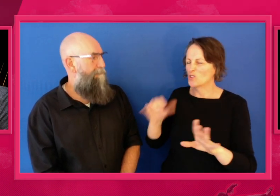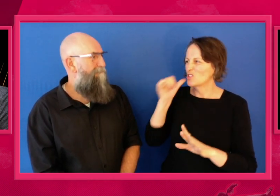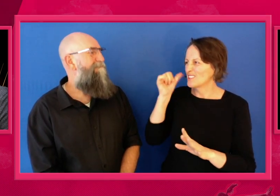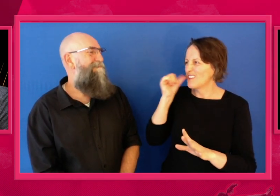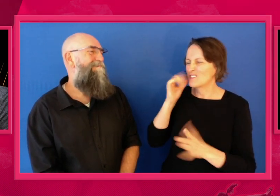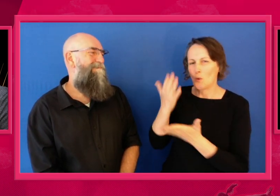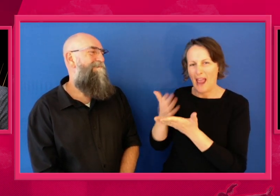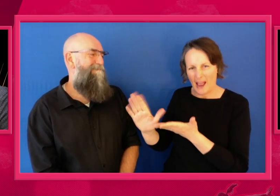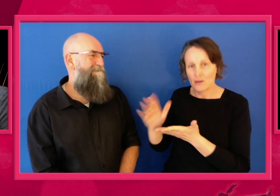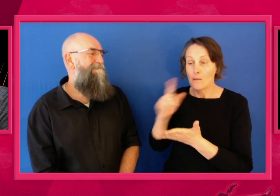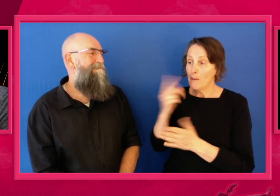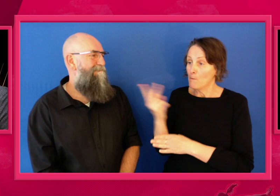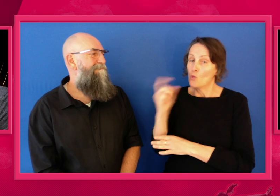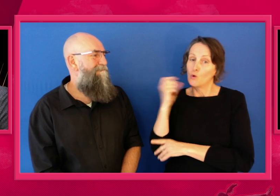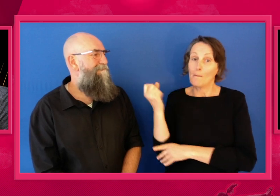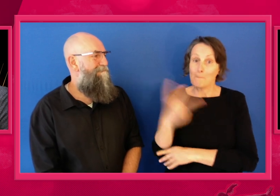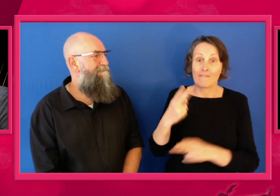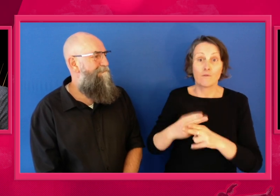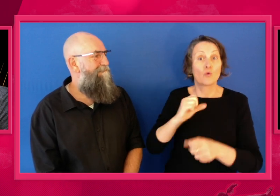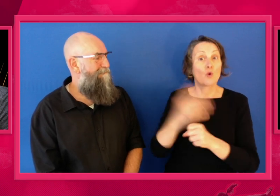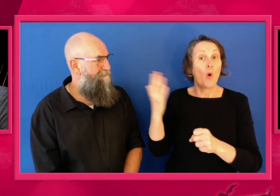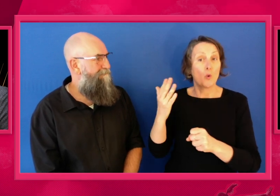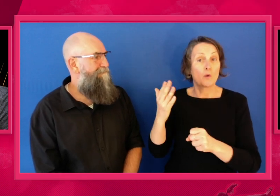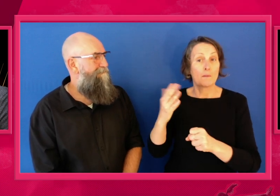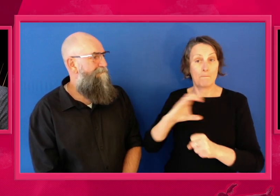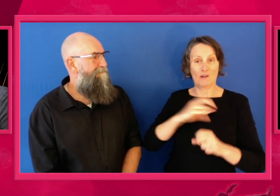back in action on Wednesday night in the gold medal match in the doubles. But for Dylan,